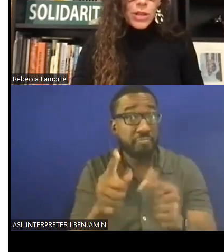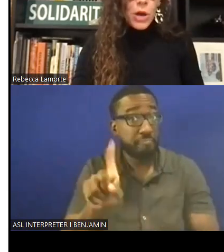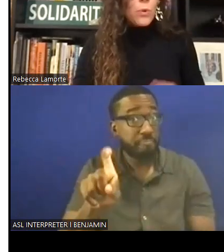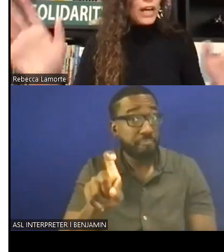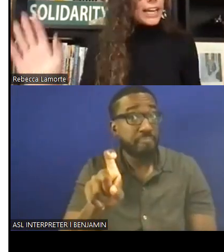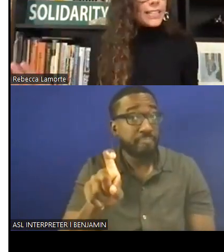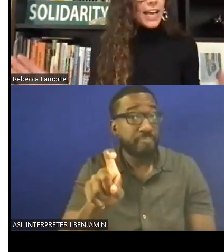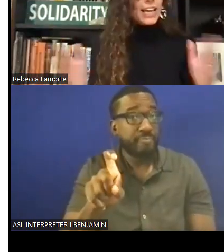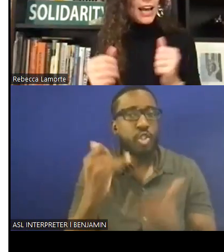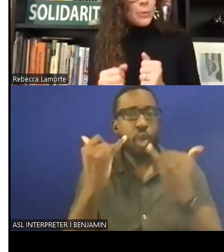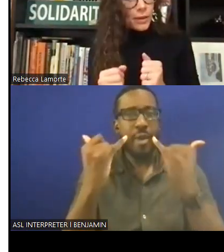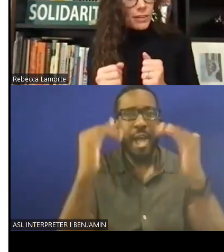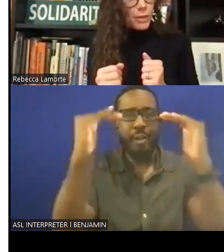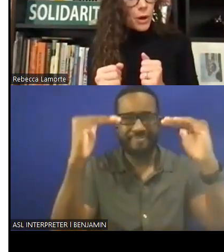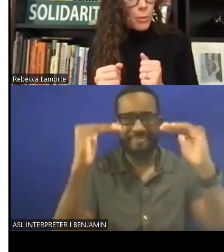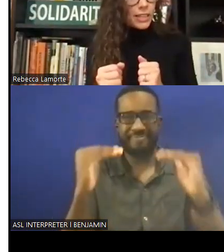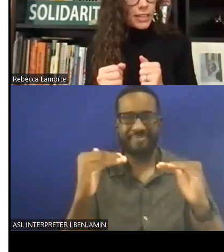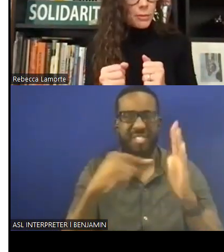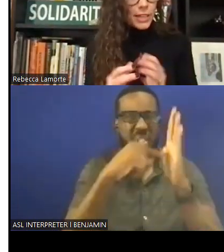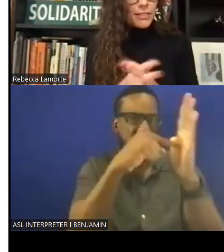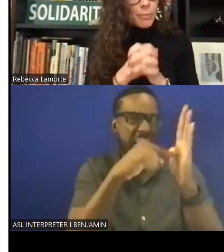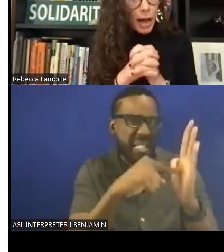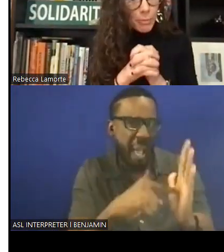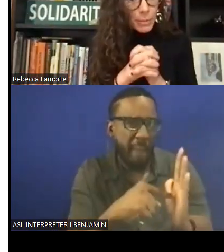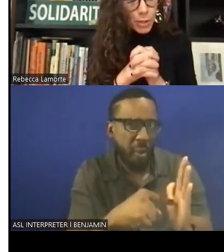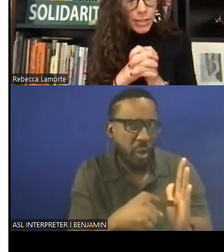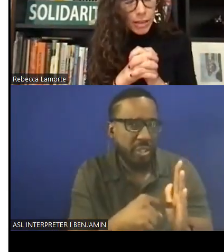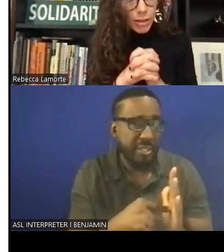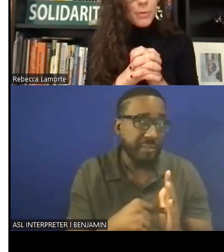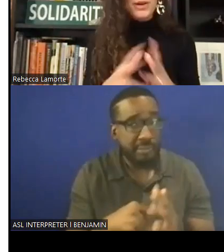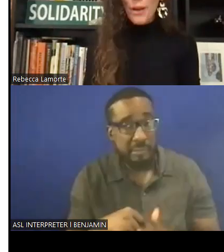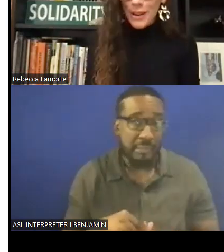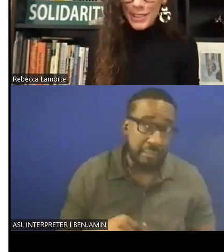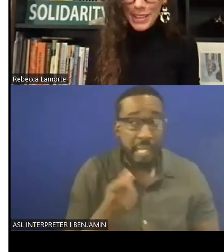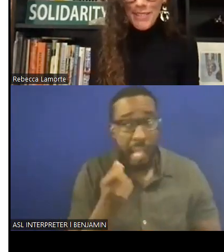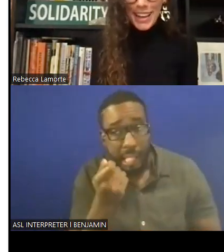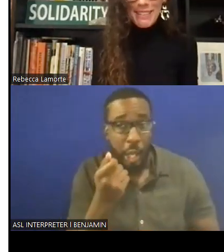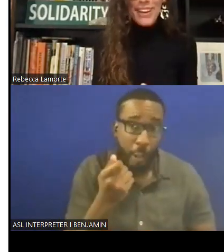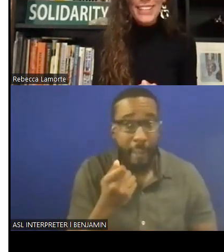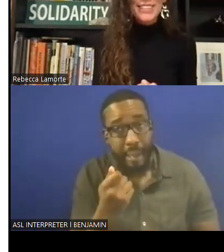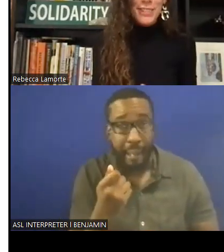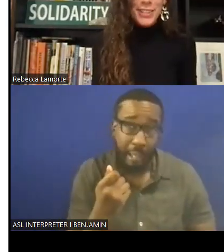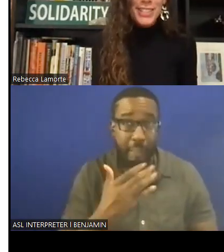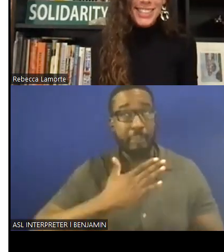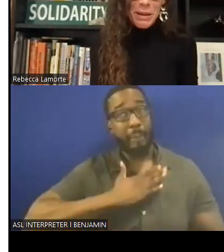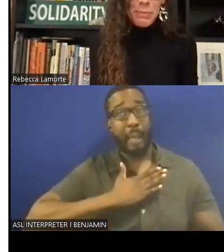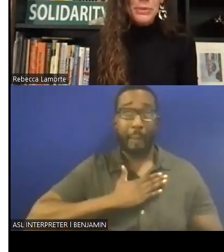like I said, I will, you know, be a little bit of a pompous person here. But we are gonna look at my campaign as a first example.